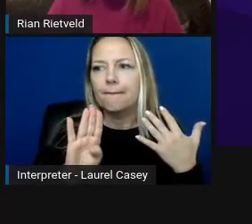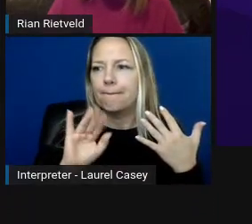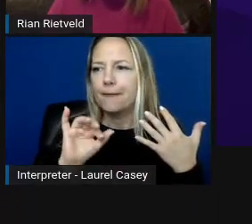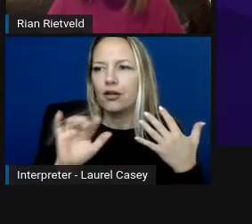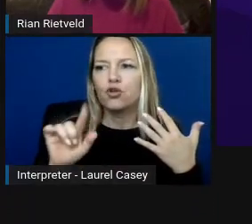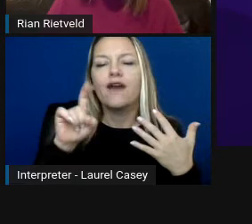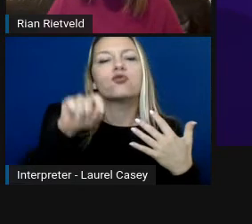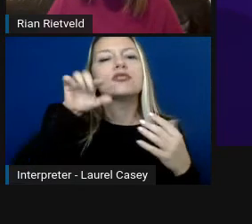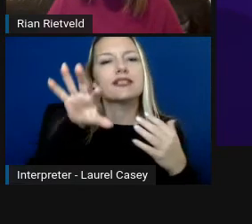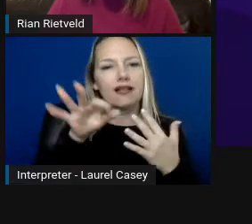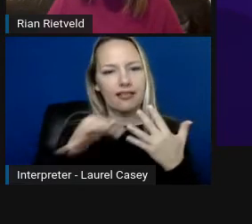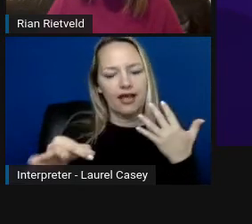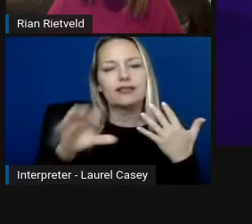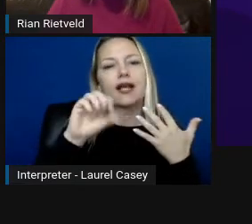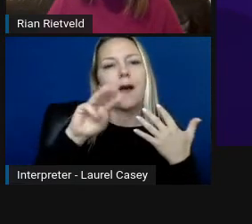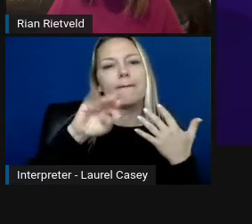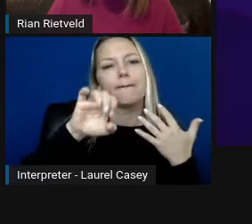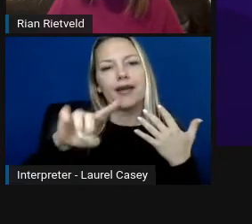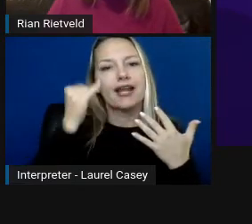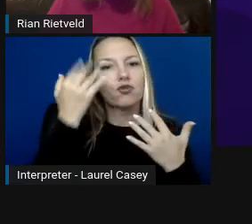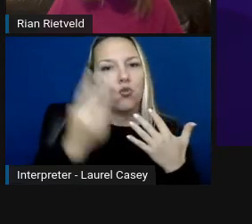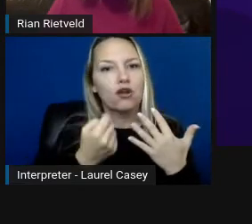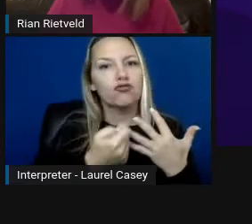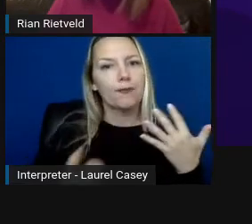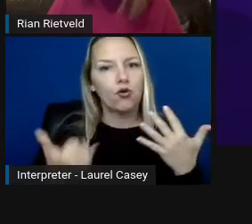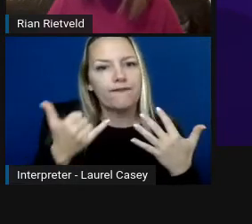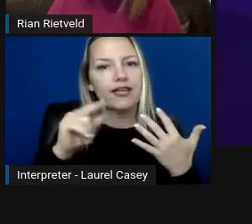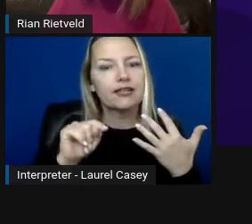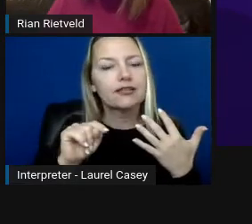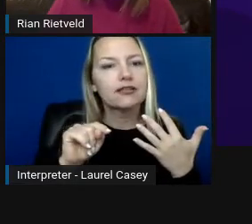but if you want to remove it-- Oh, if I click,